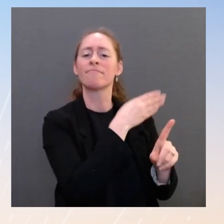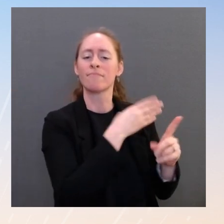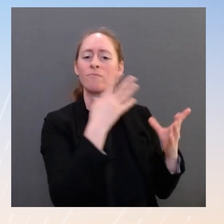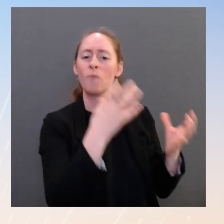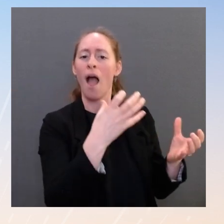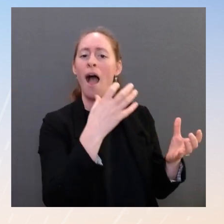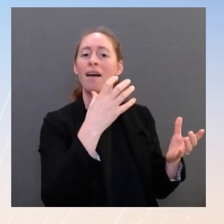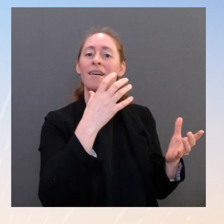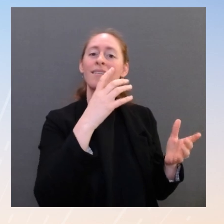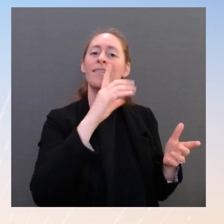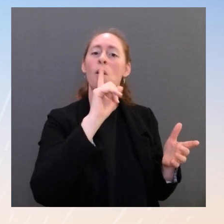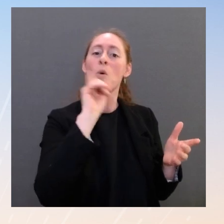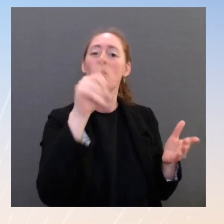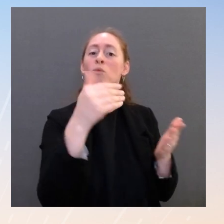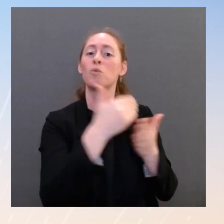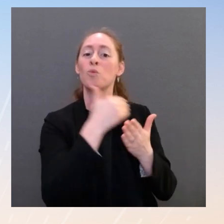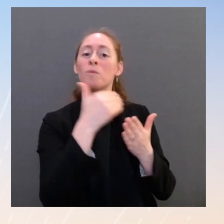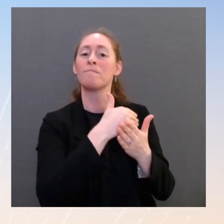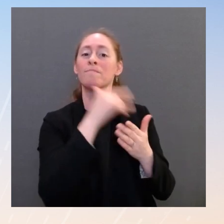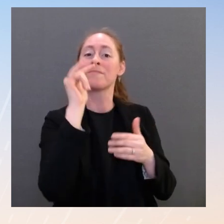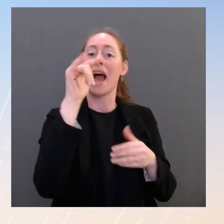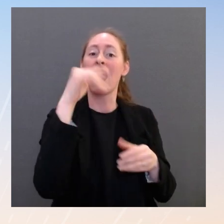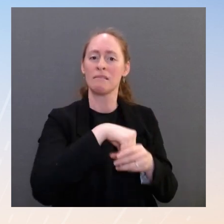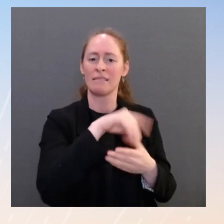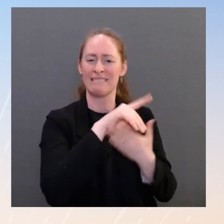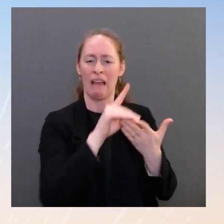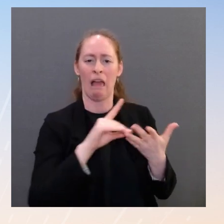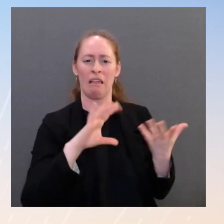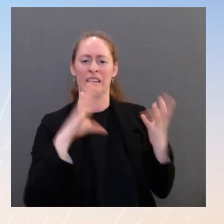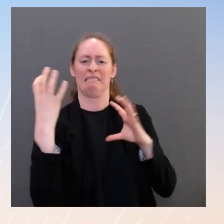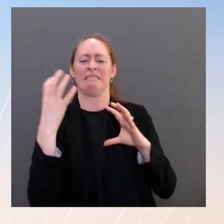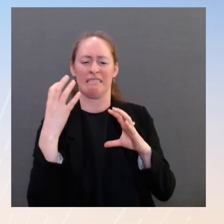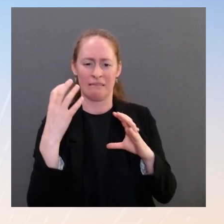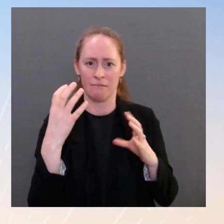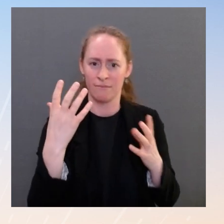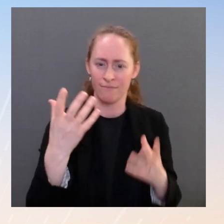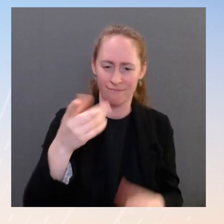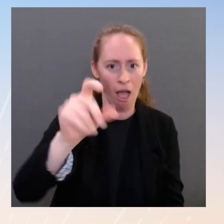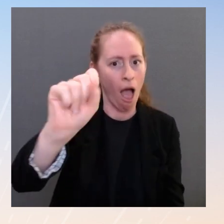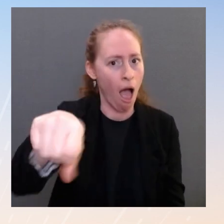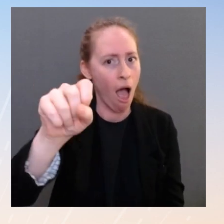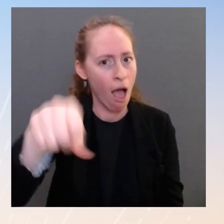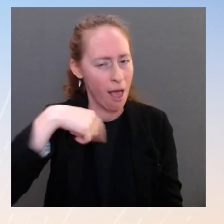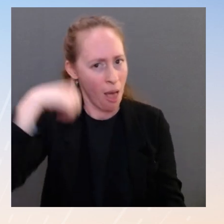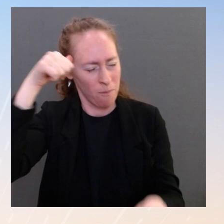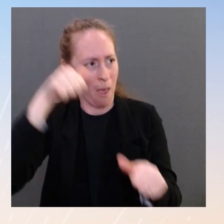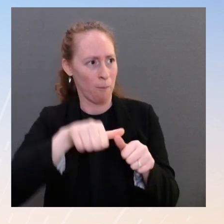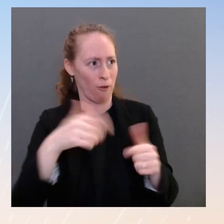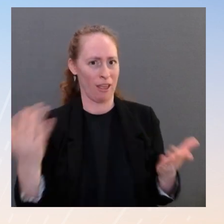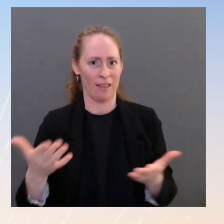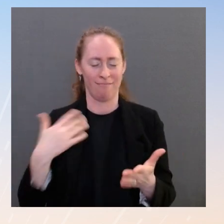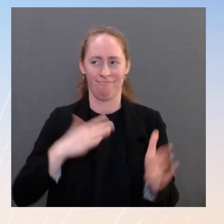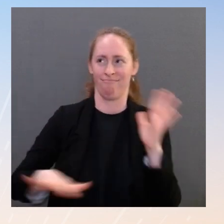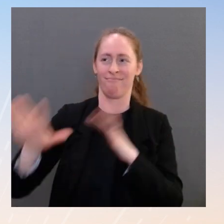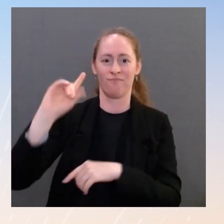The Press: I know, we gave you a year. Ms. Psaki: Yes, I appreciate it. I actually don't have any information on the plans for the new Air Force One.